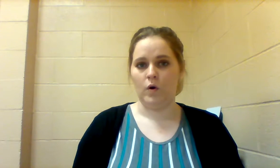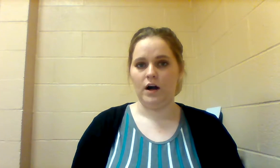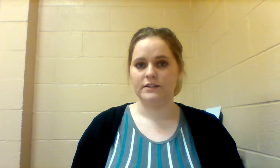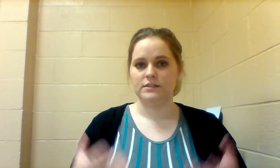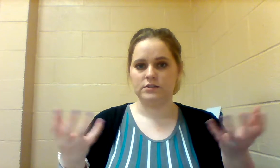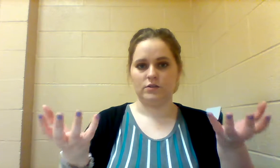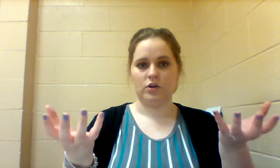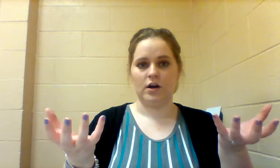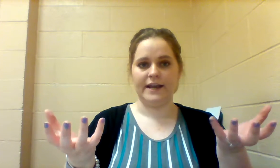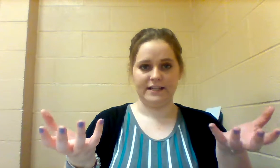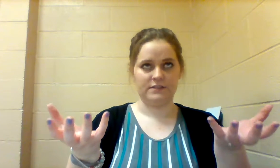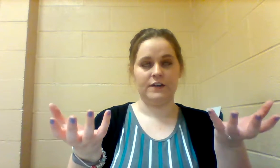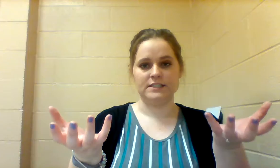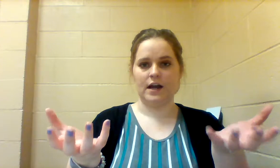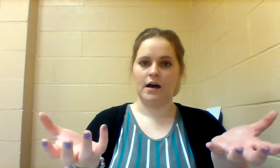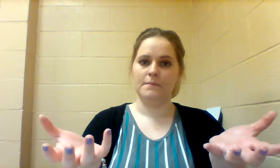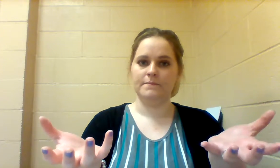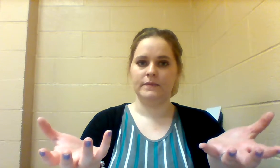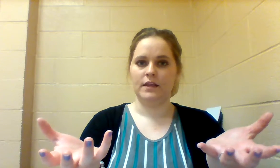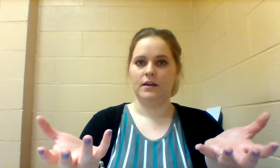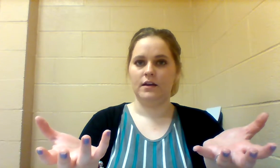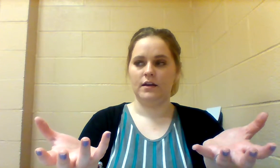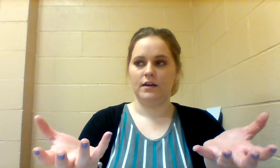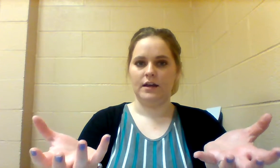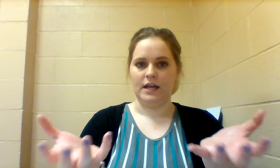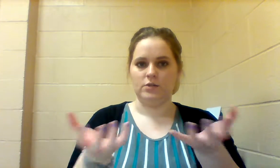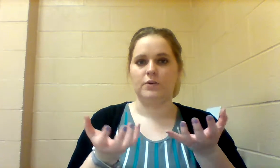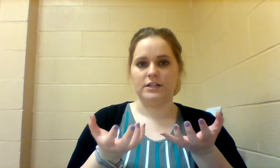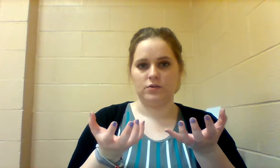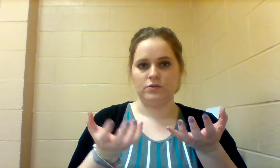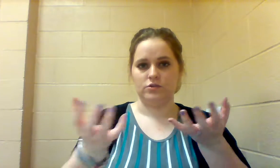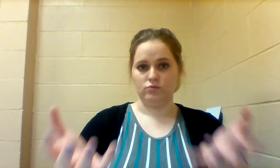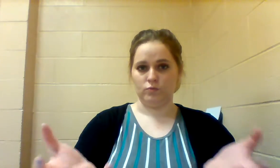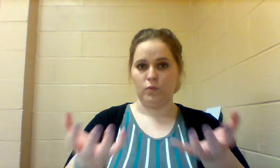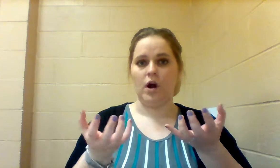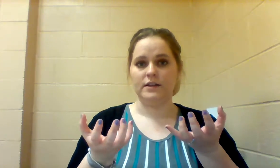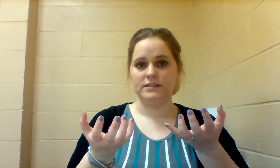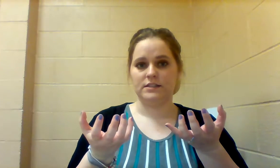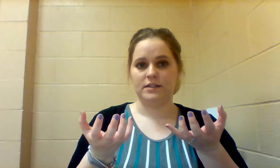WANT so claw hands facing up and you bring it towards you WANT